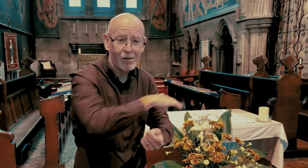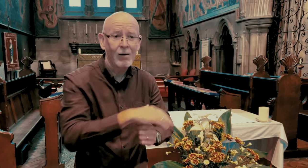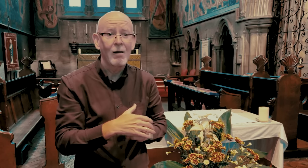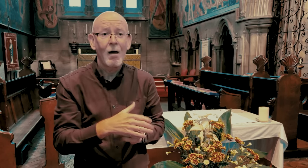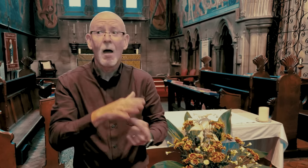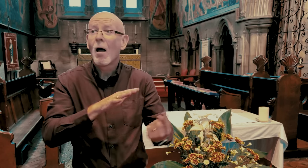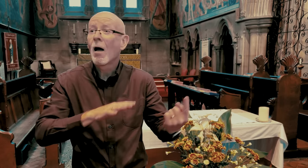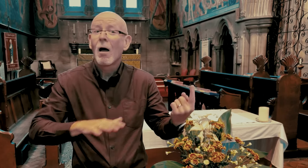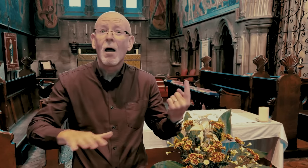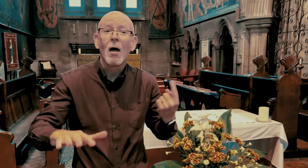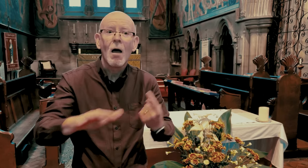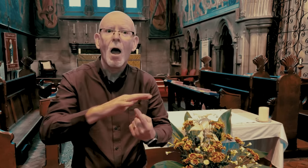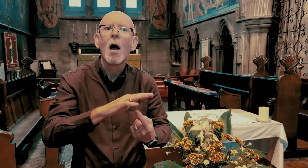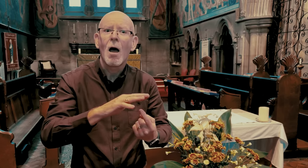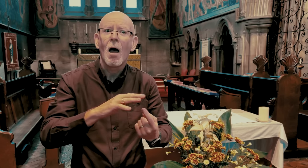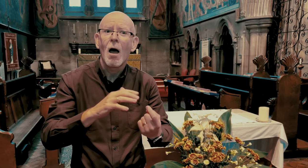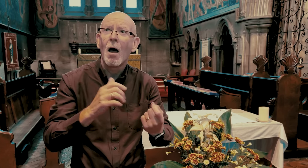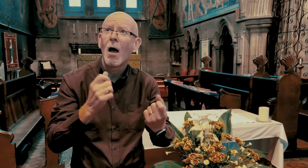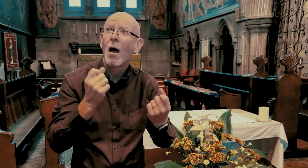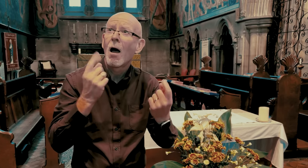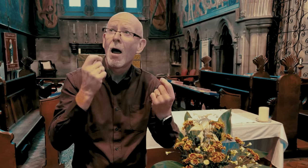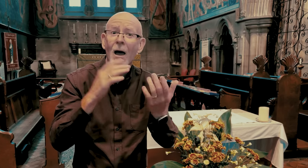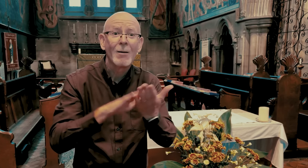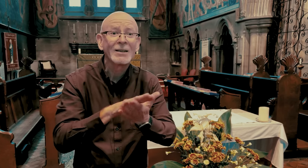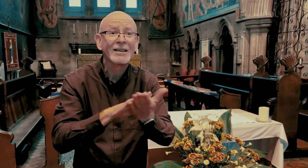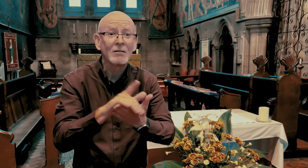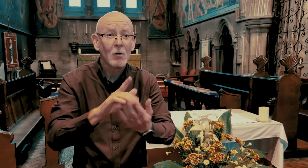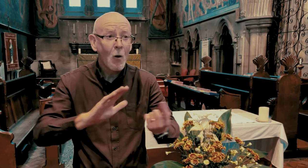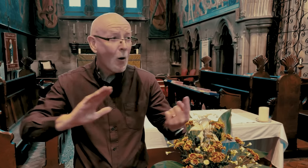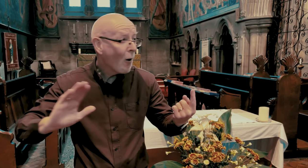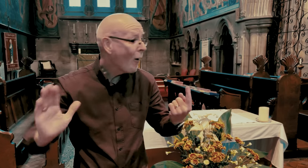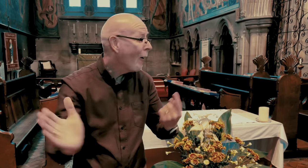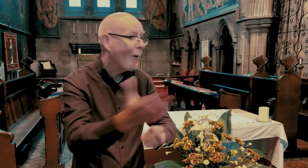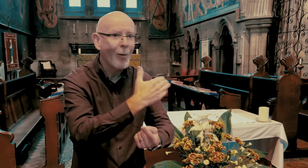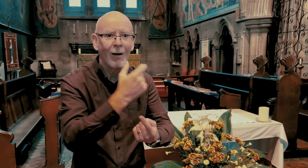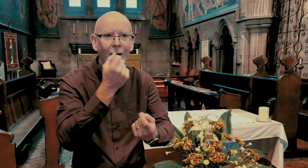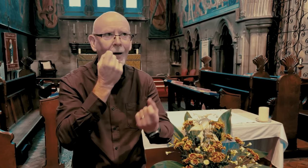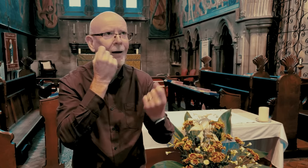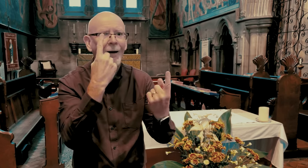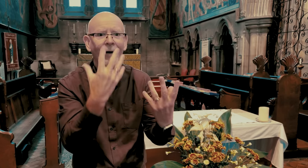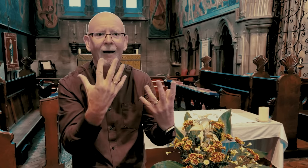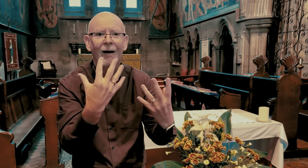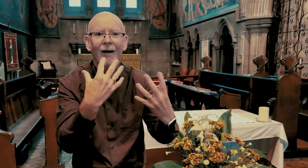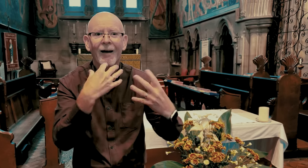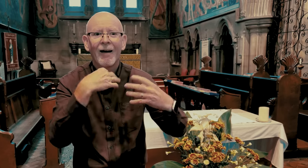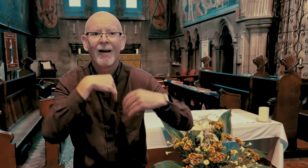And all the people wept when they heard the words of the law.